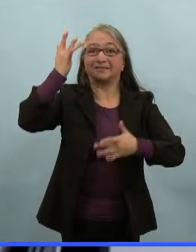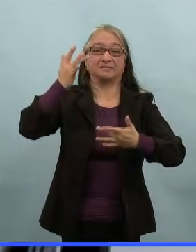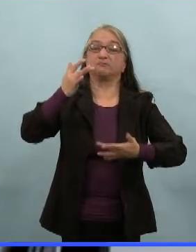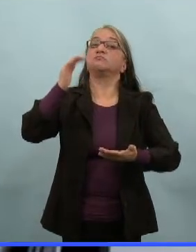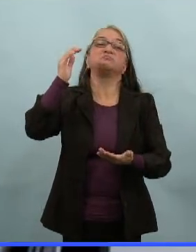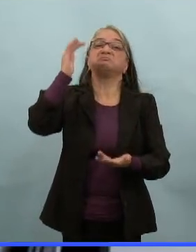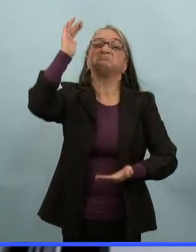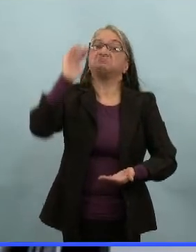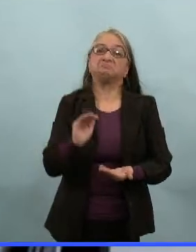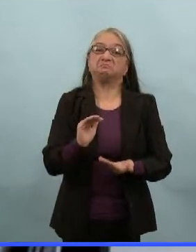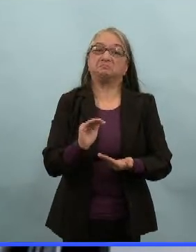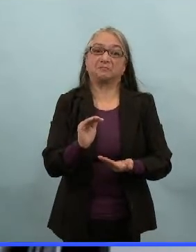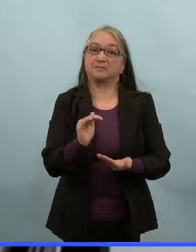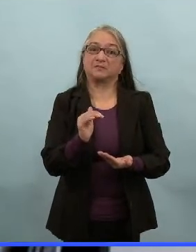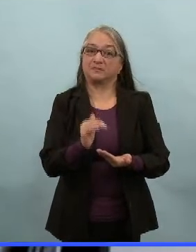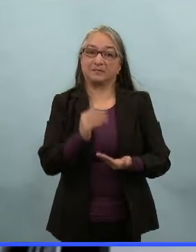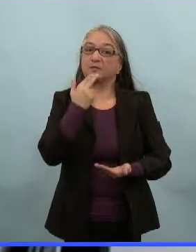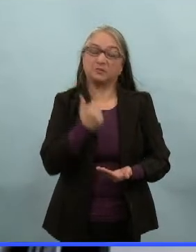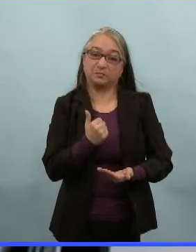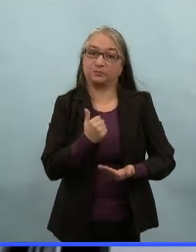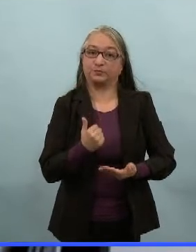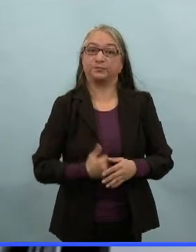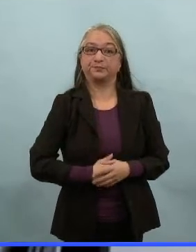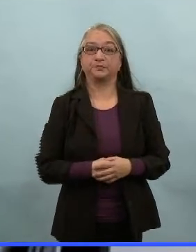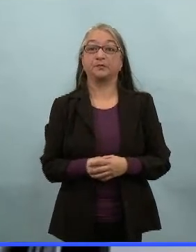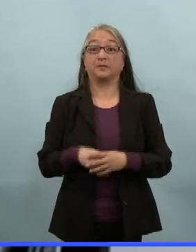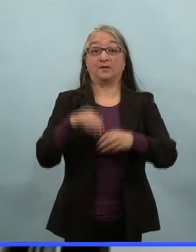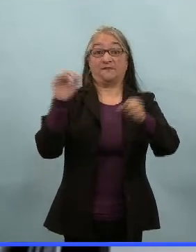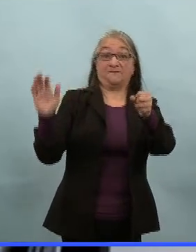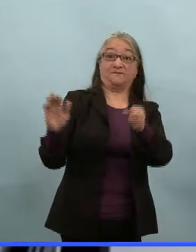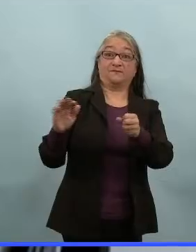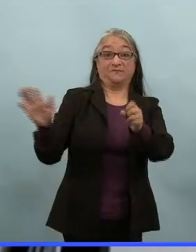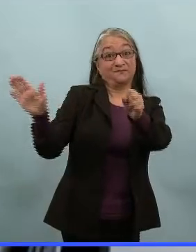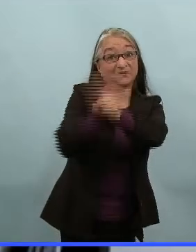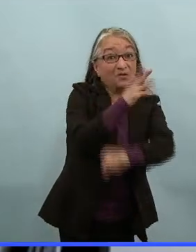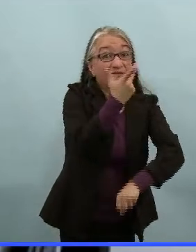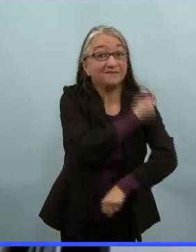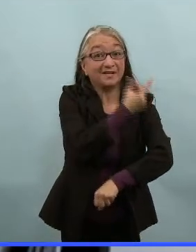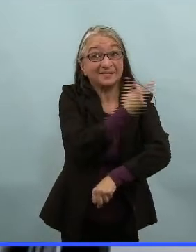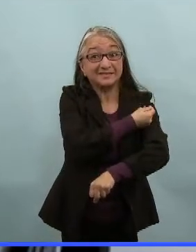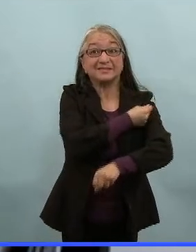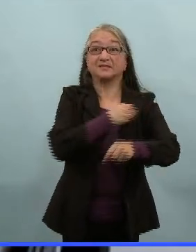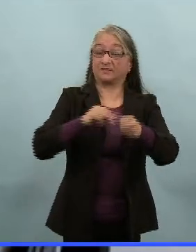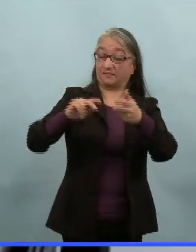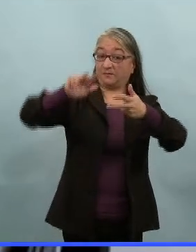those who are fully vaccinated and boosted are definitely uh the best protected among us